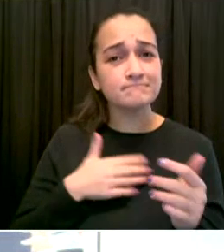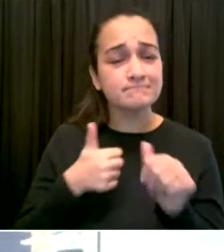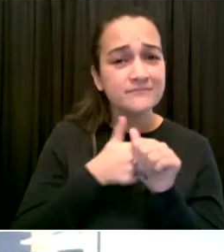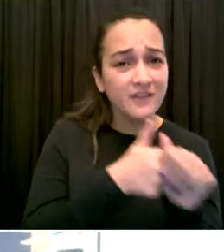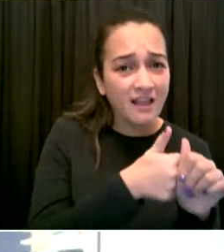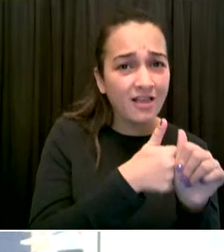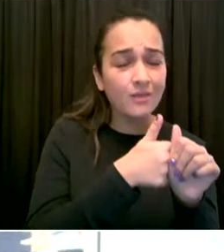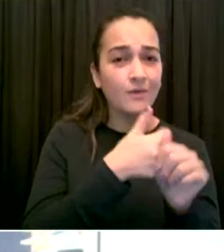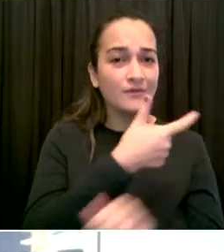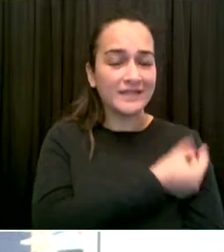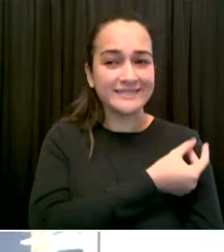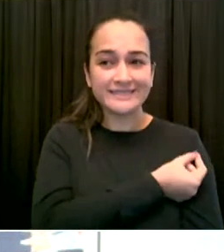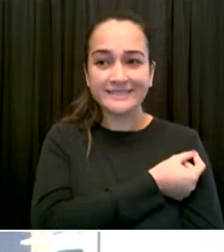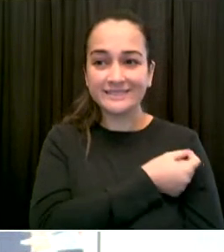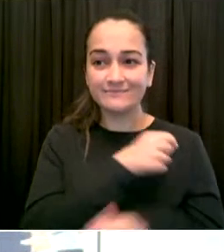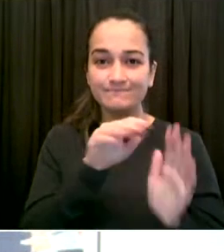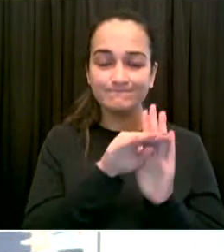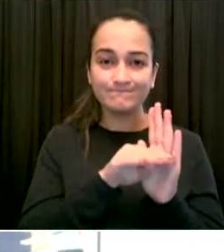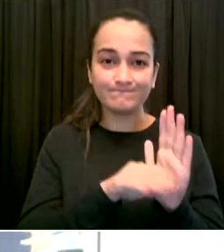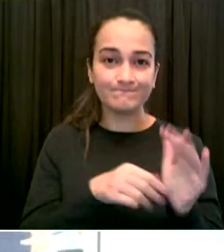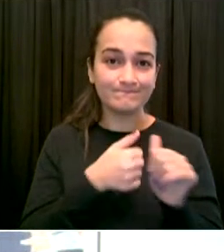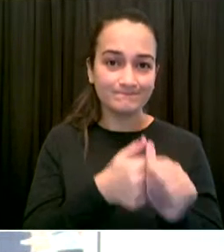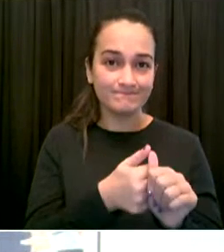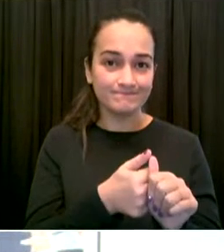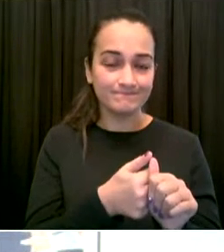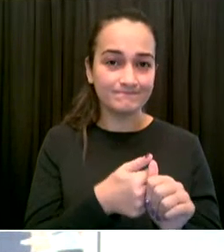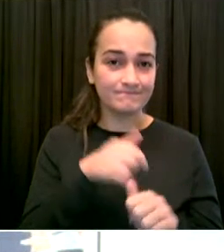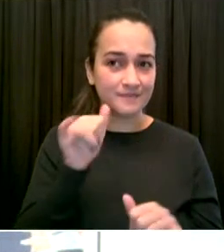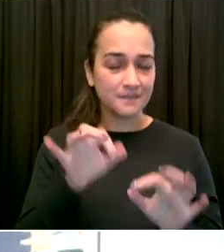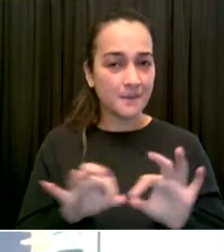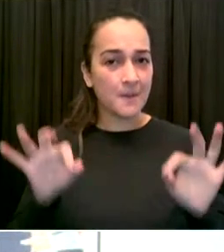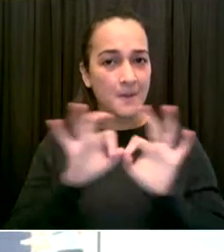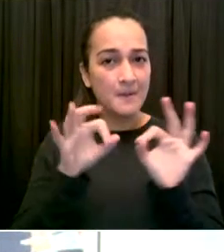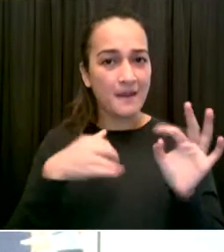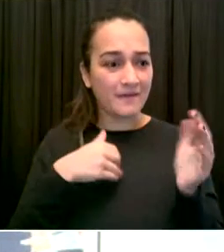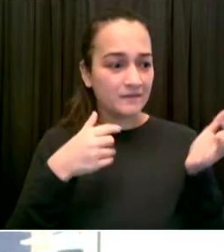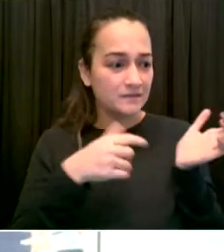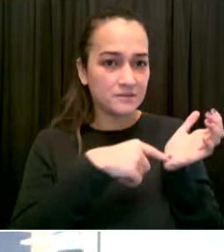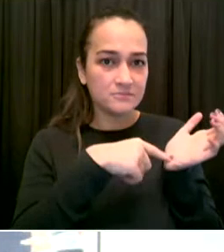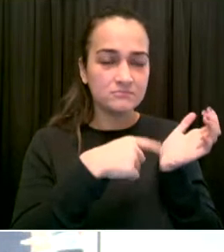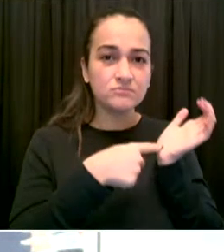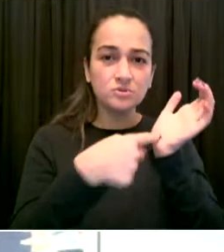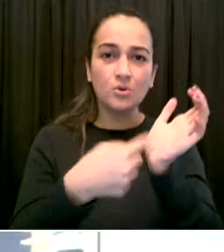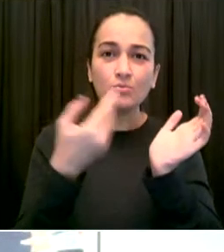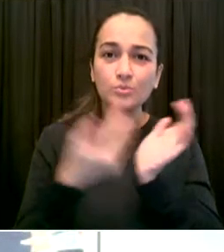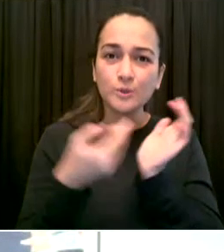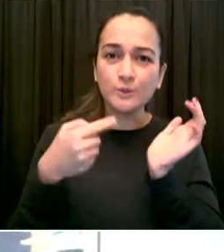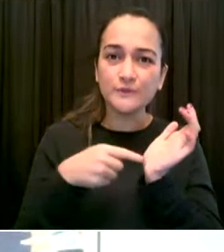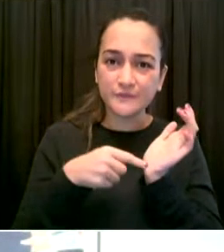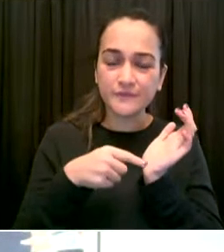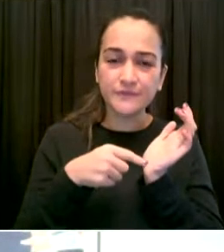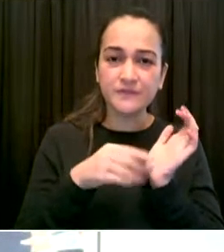COMPLIANCE ACROSS THE RANGE OF